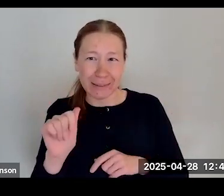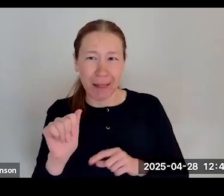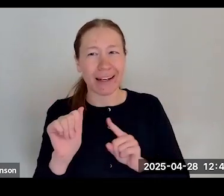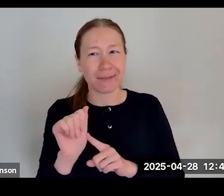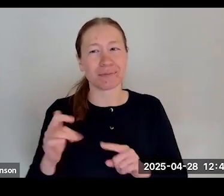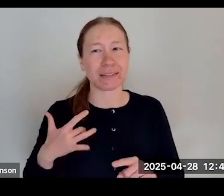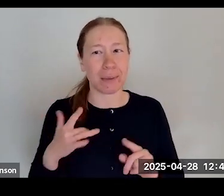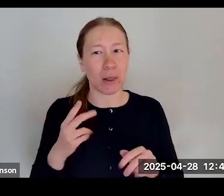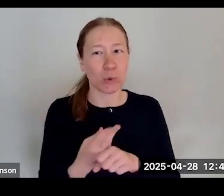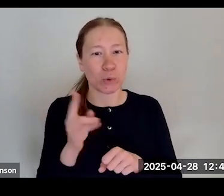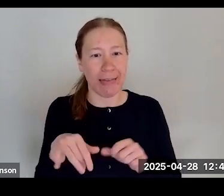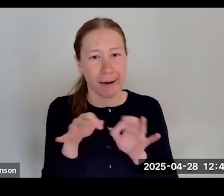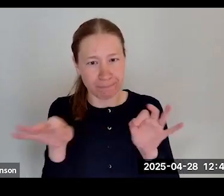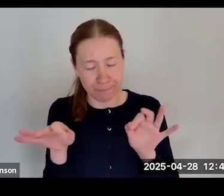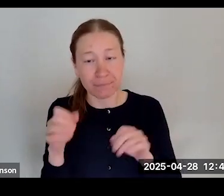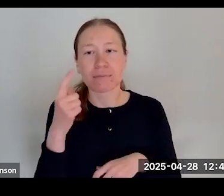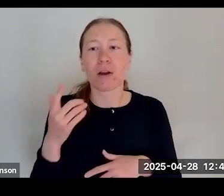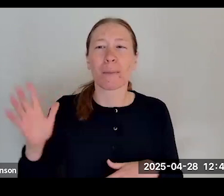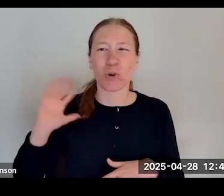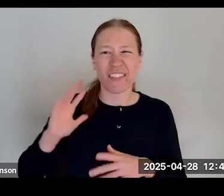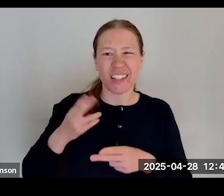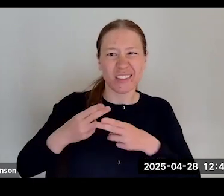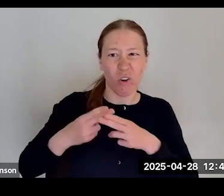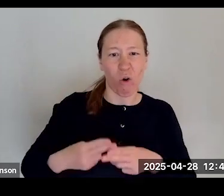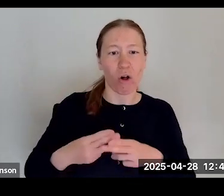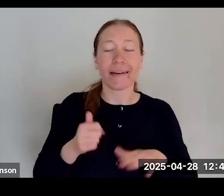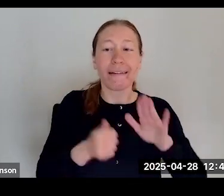They've otherwise been called hidden disabilities or invisible disabilities.